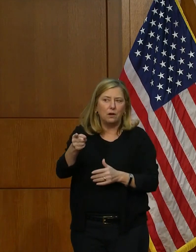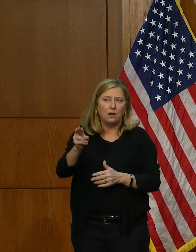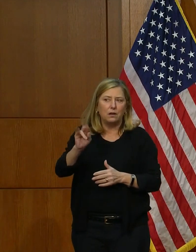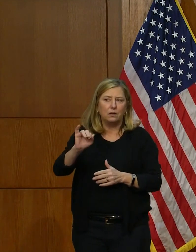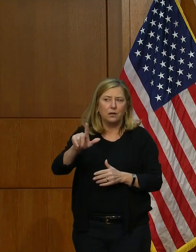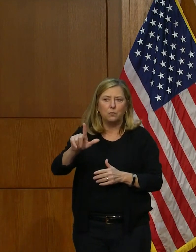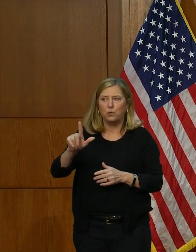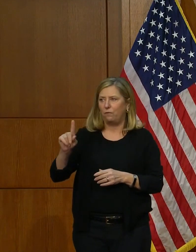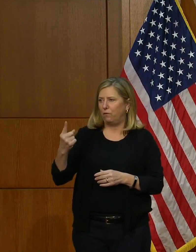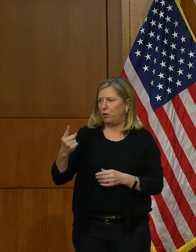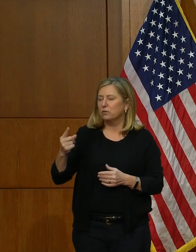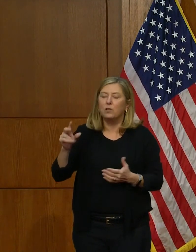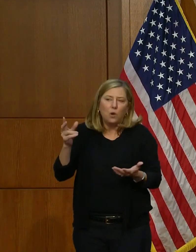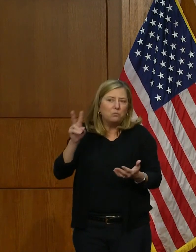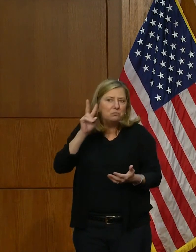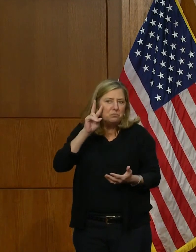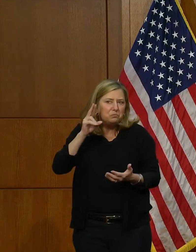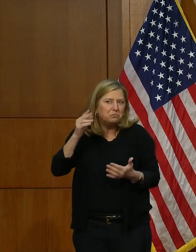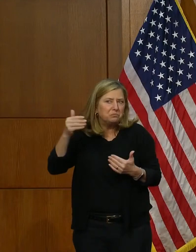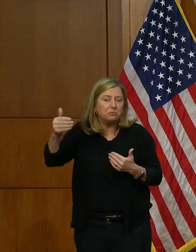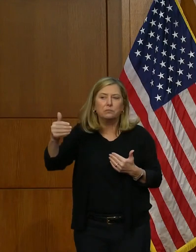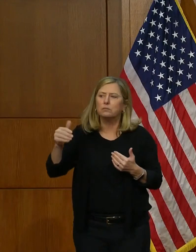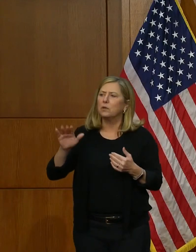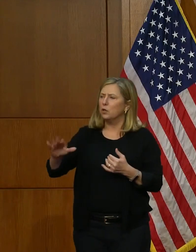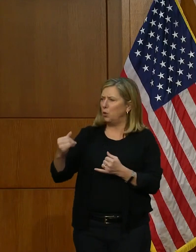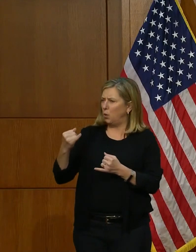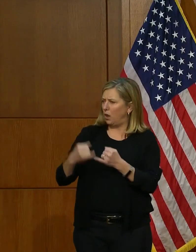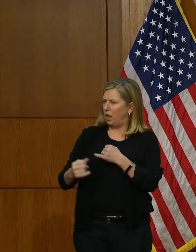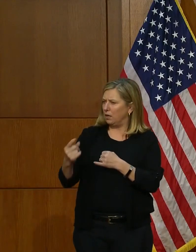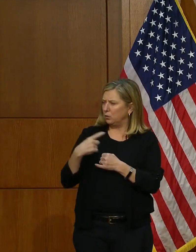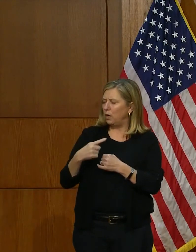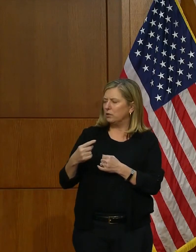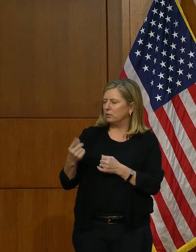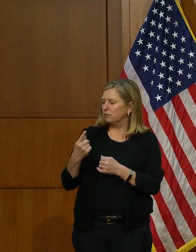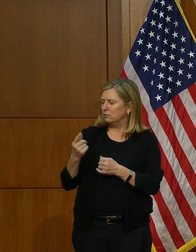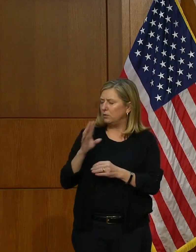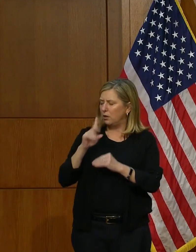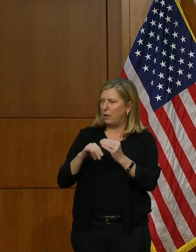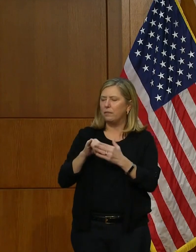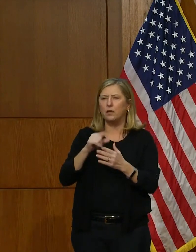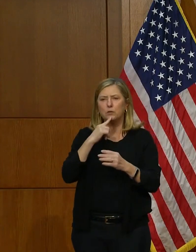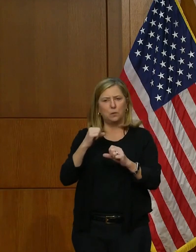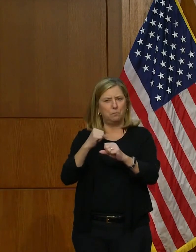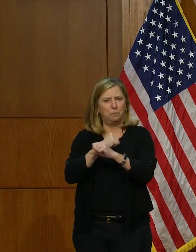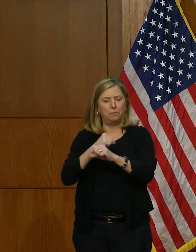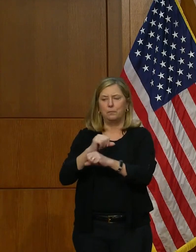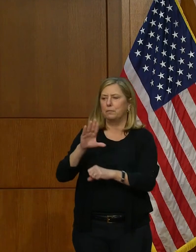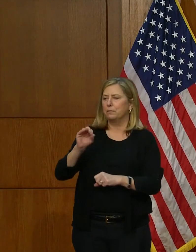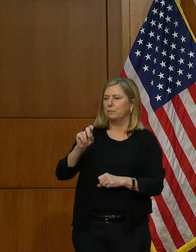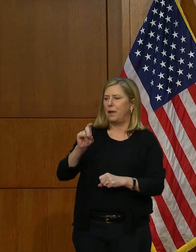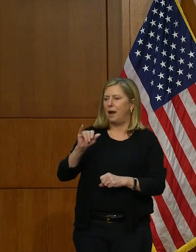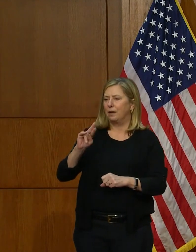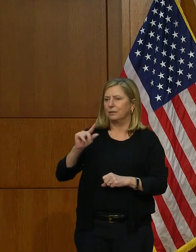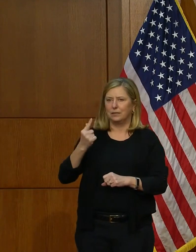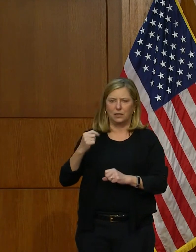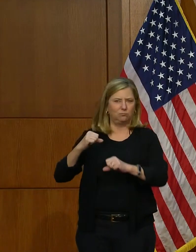THAT WILL START ON APRIL 1ST. SO I WOULD SAY MORE TO COME AND IN THAT REGARD AND THEN YOUR